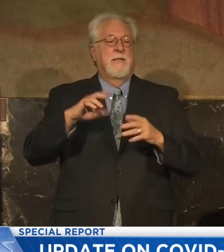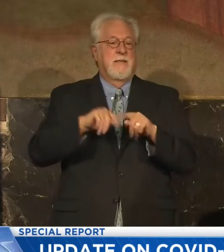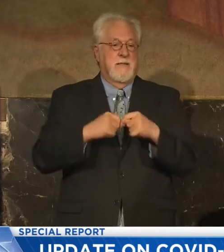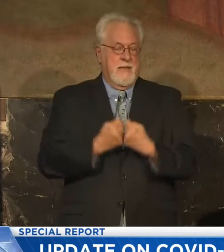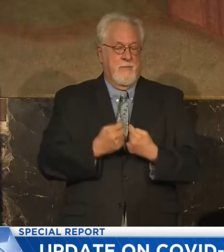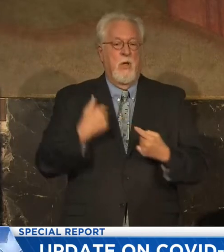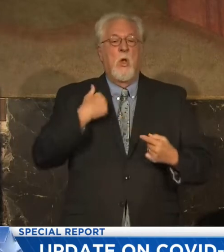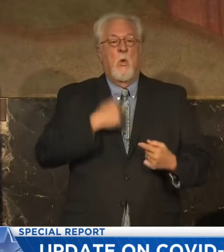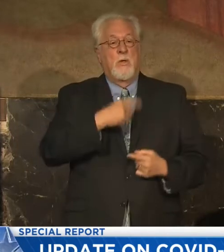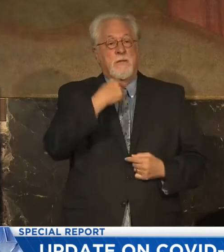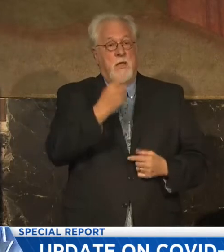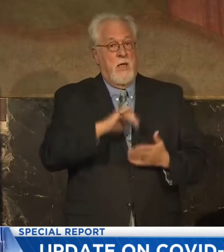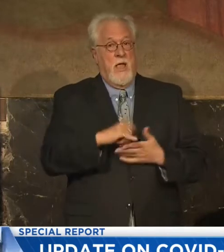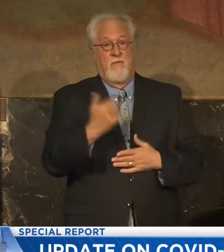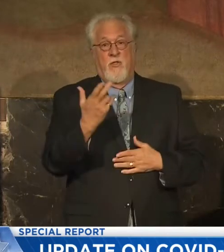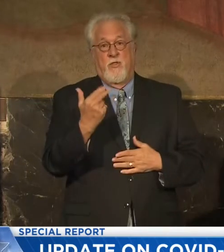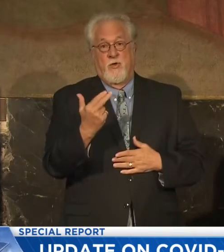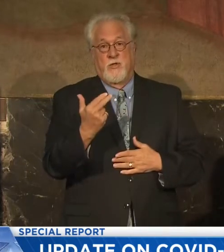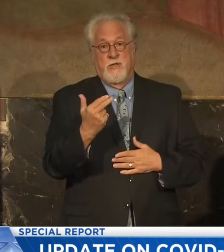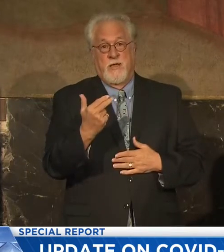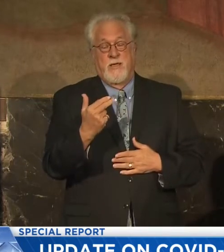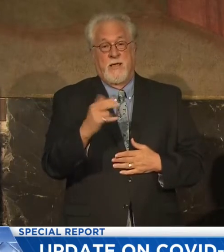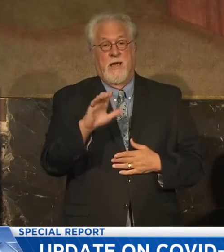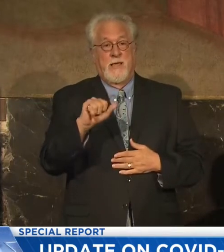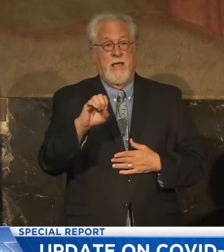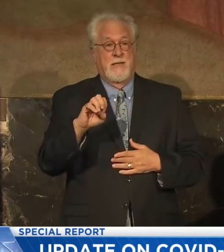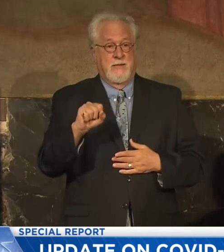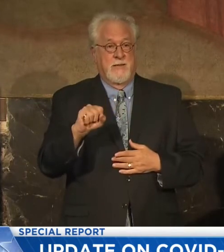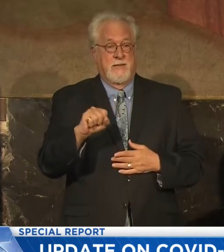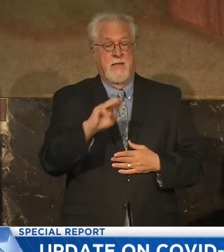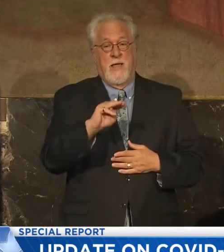AGE MEETING THESE CRITERIA TO